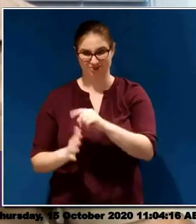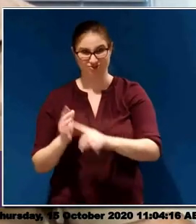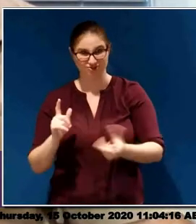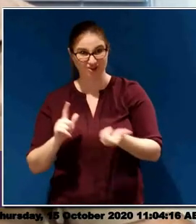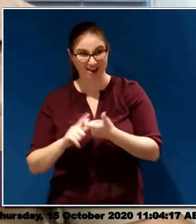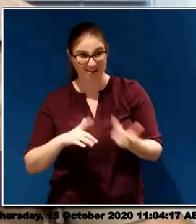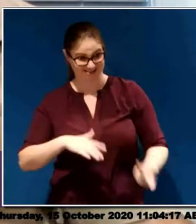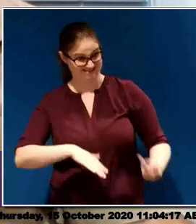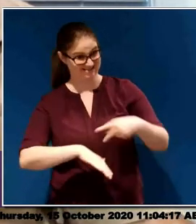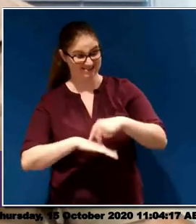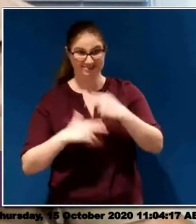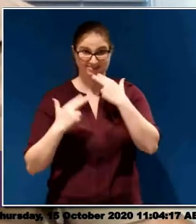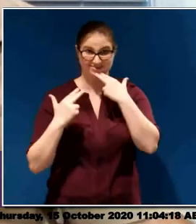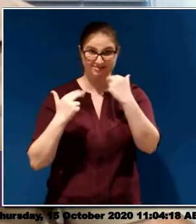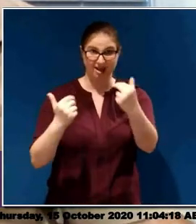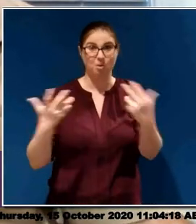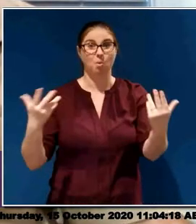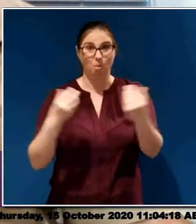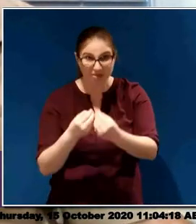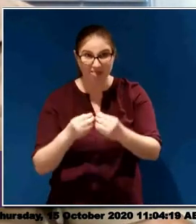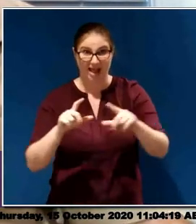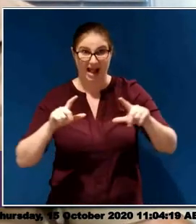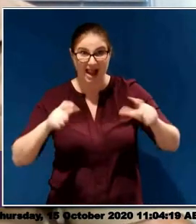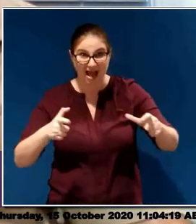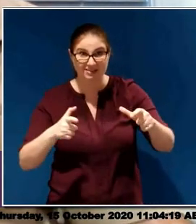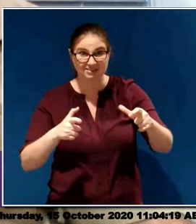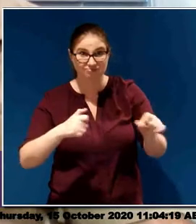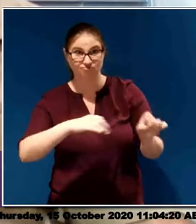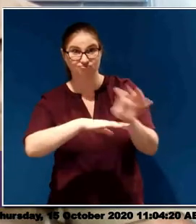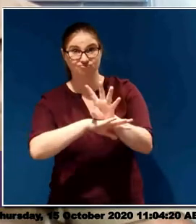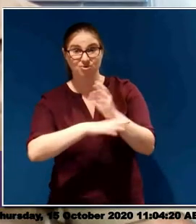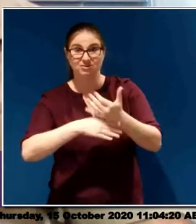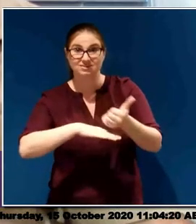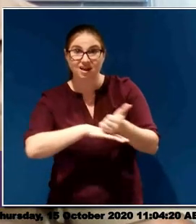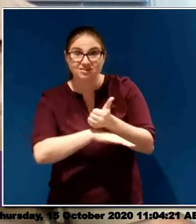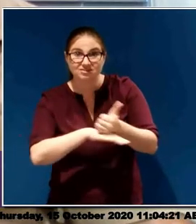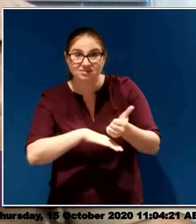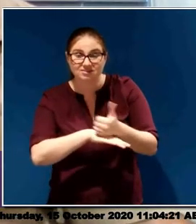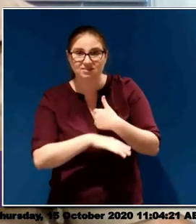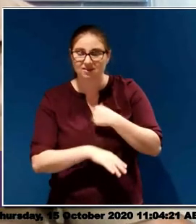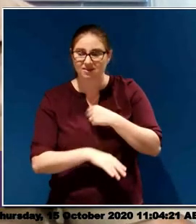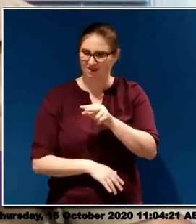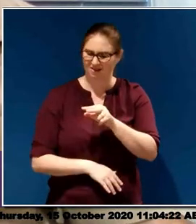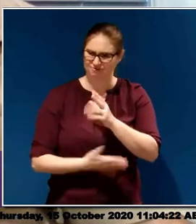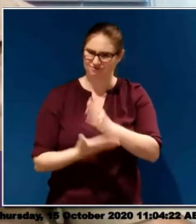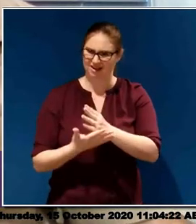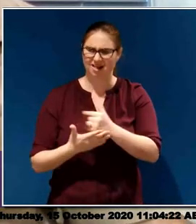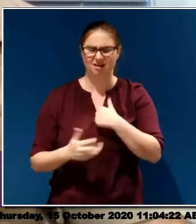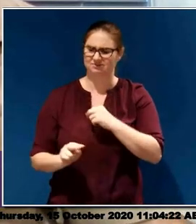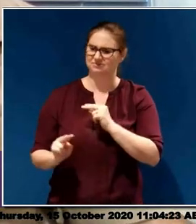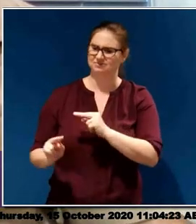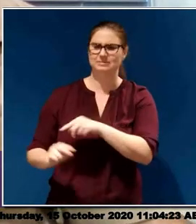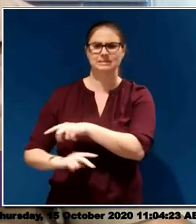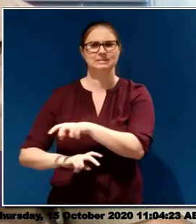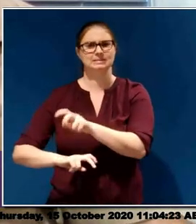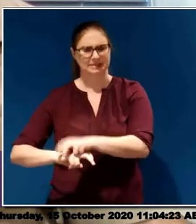And it was funny because we were sitting there and when they were walking up to get their graduation certificate and I heard someone behind us go